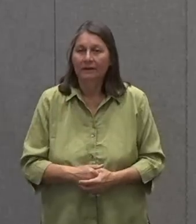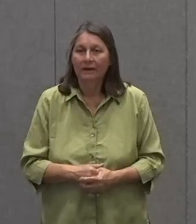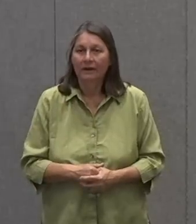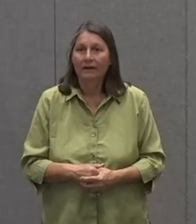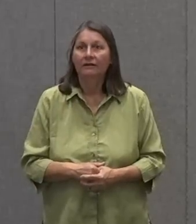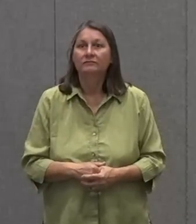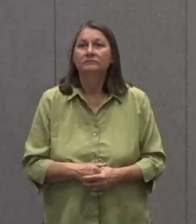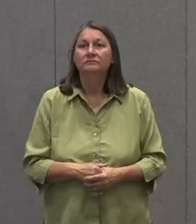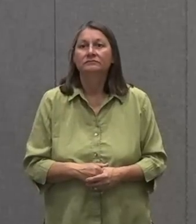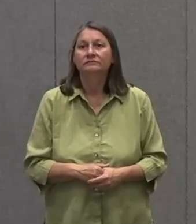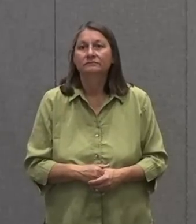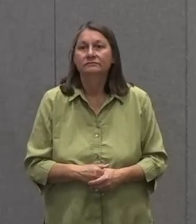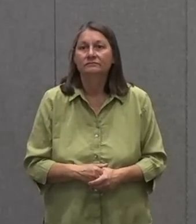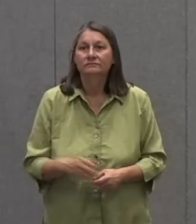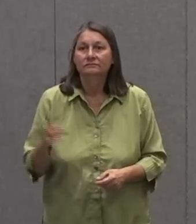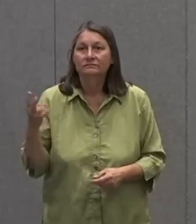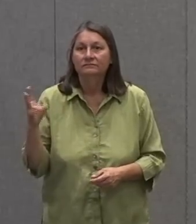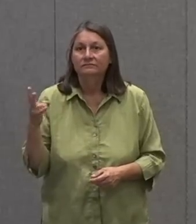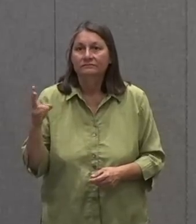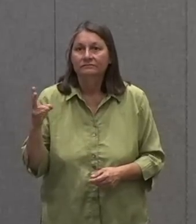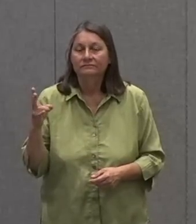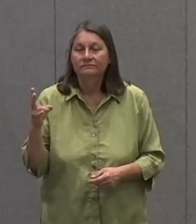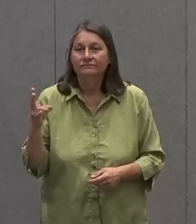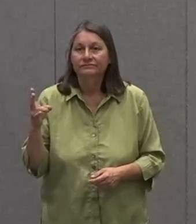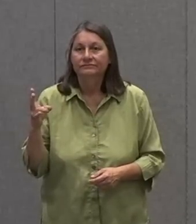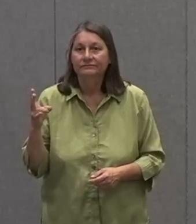Now 17, let's look at 17.